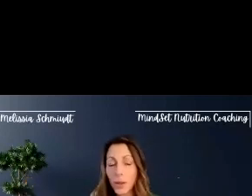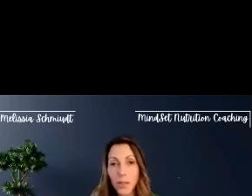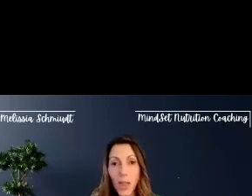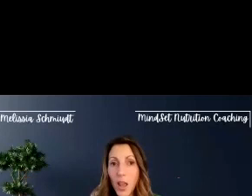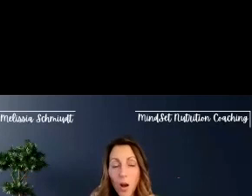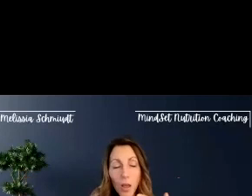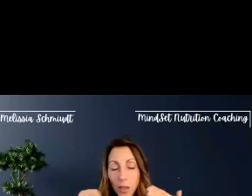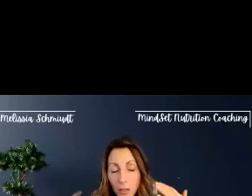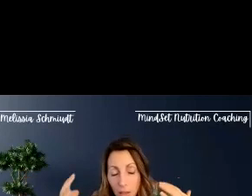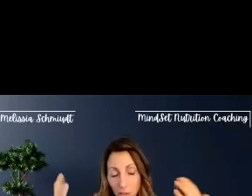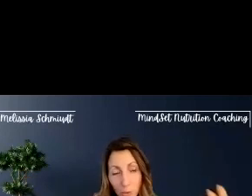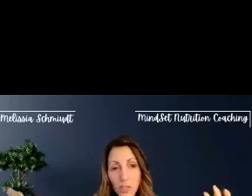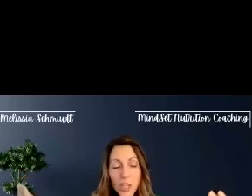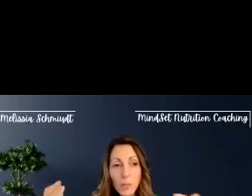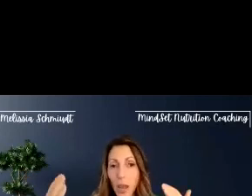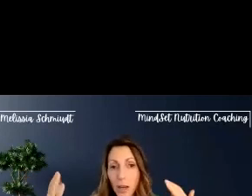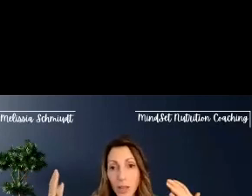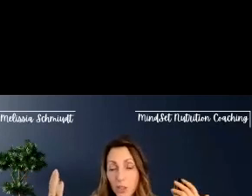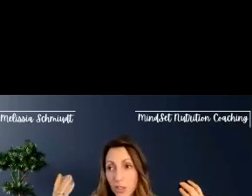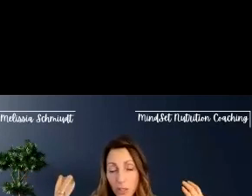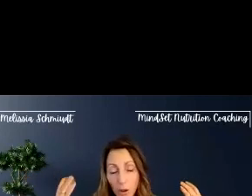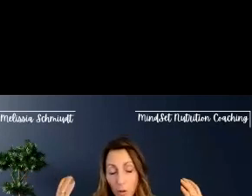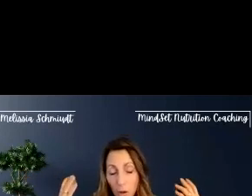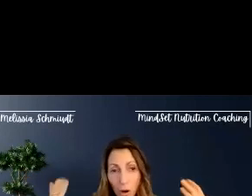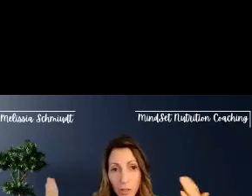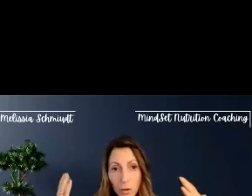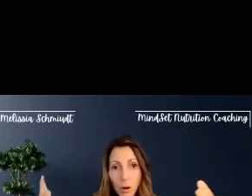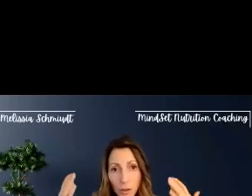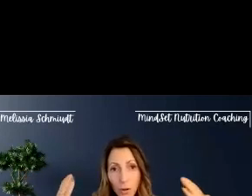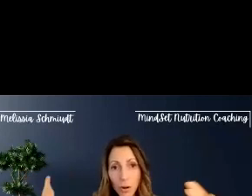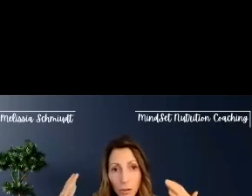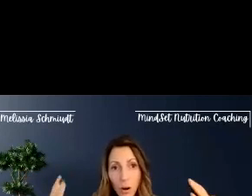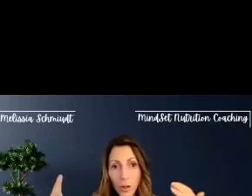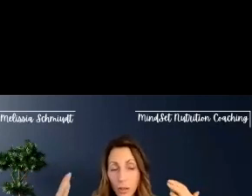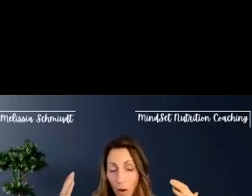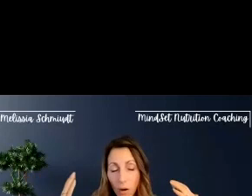work with, they join a gym, and they just go cardio, cardio, cardio, cardio--